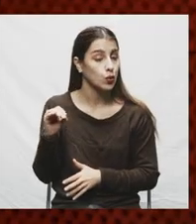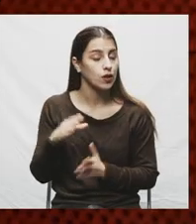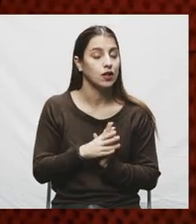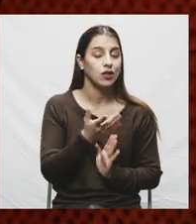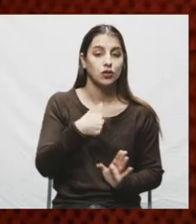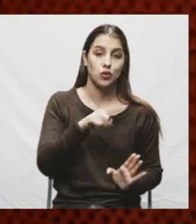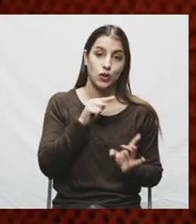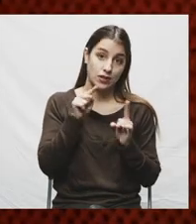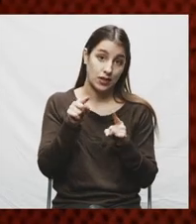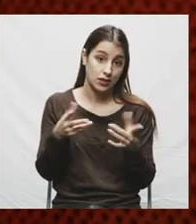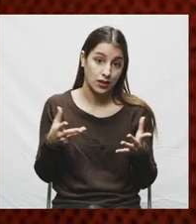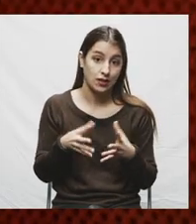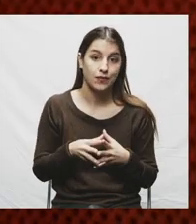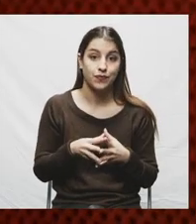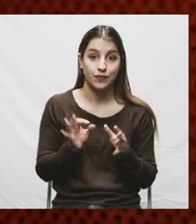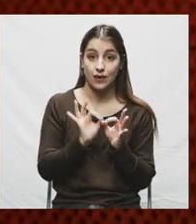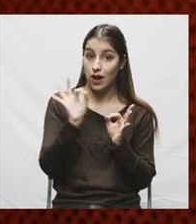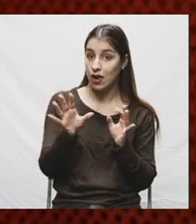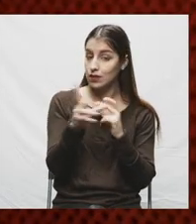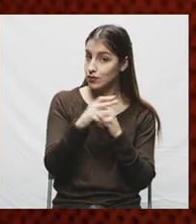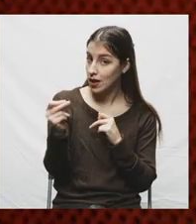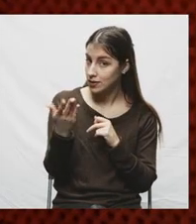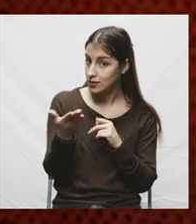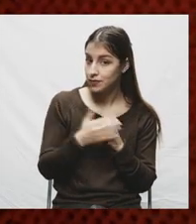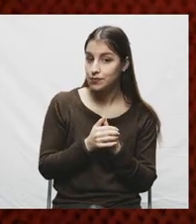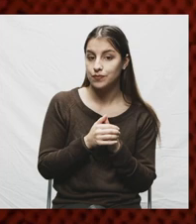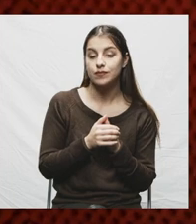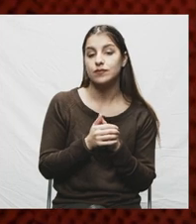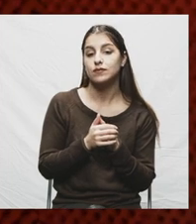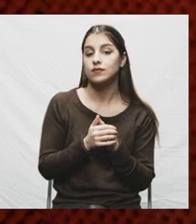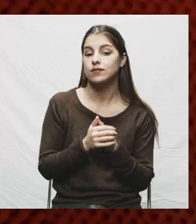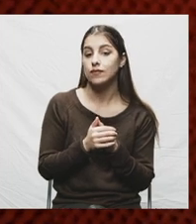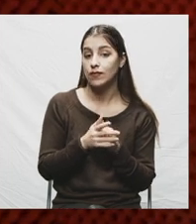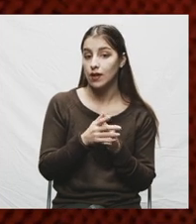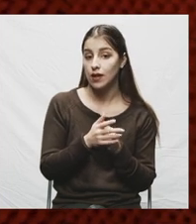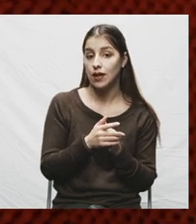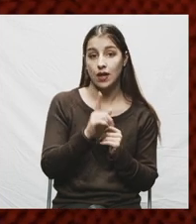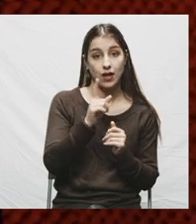I’m the one thanking you. We close with this sentence or this motto,